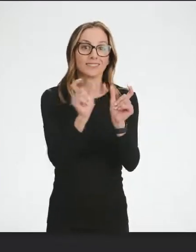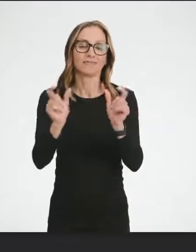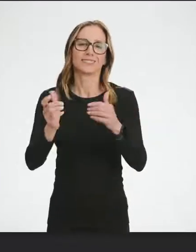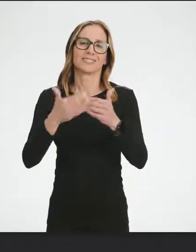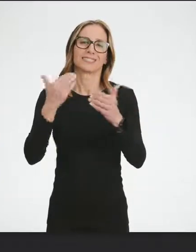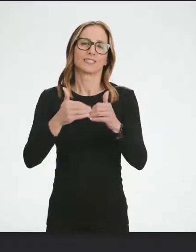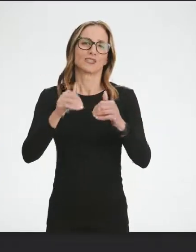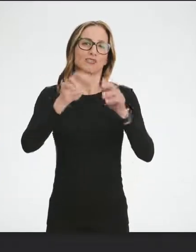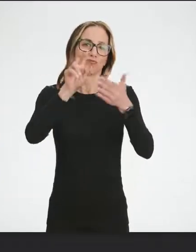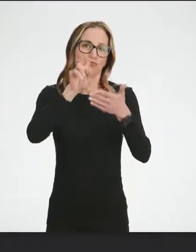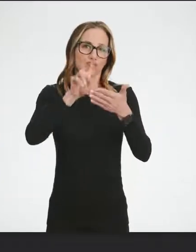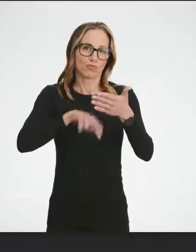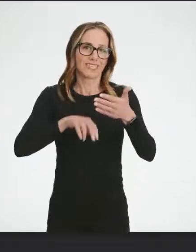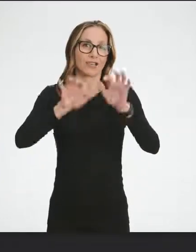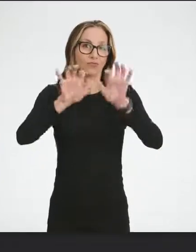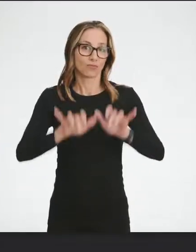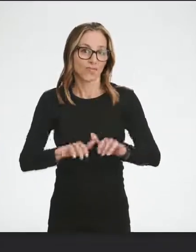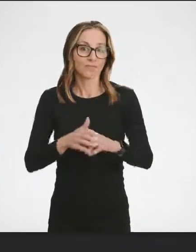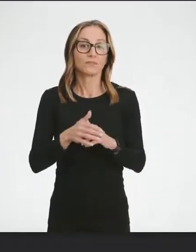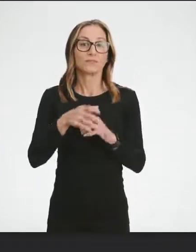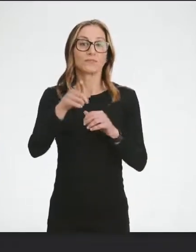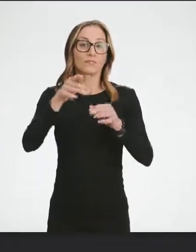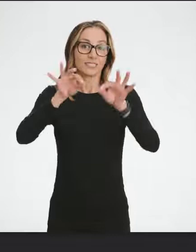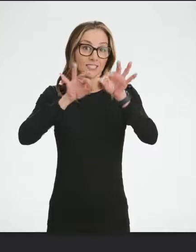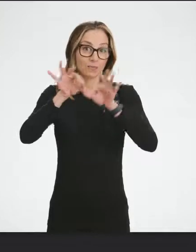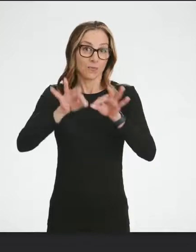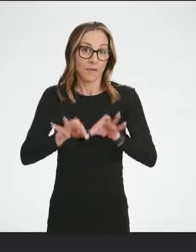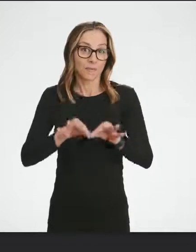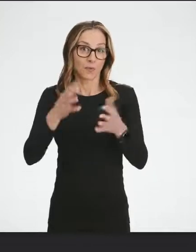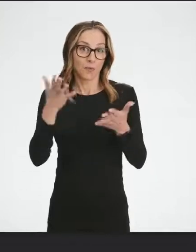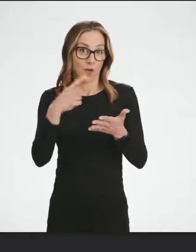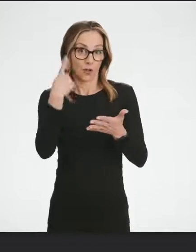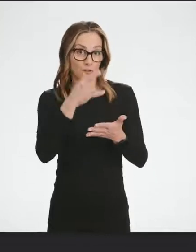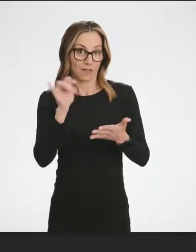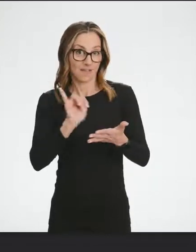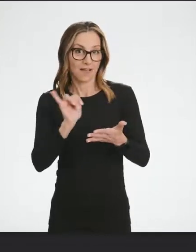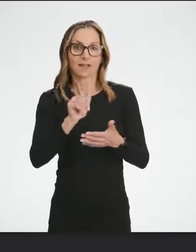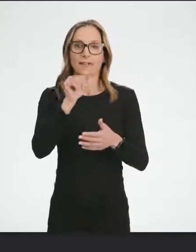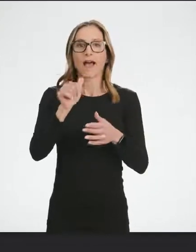You describe what your interface looks like, instead of how to build it.